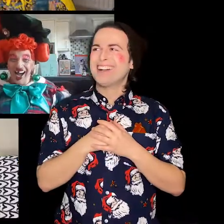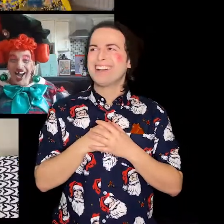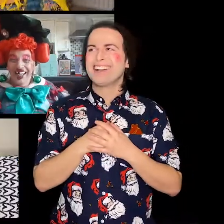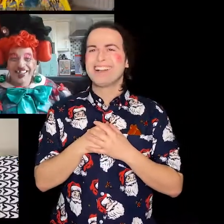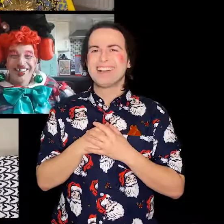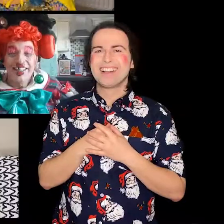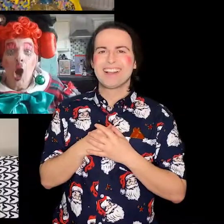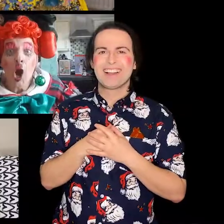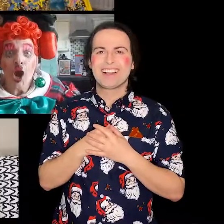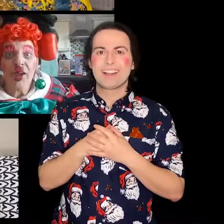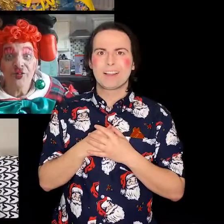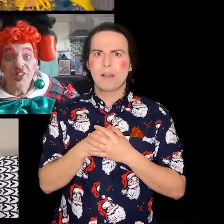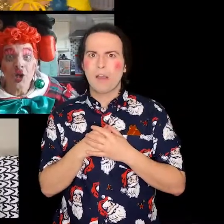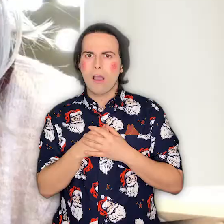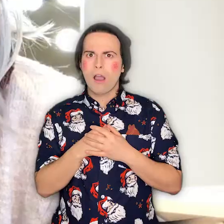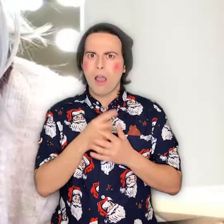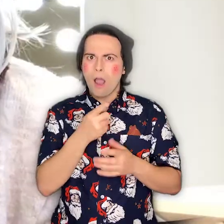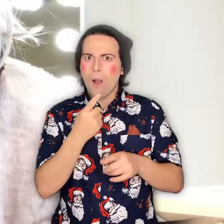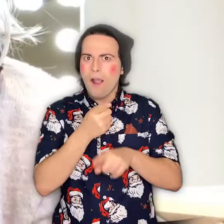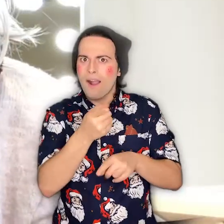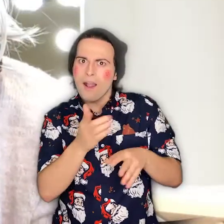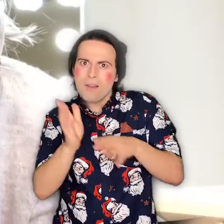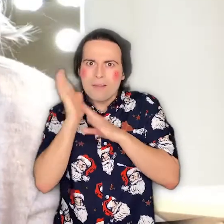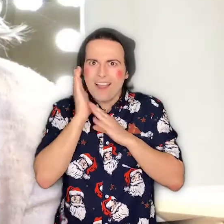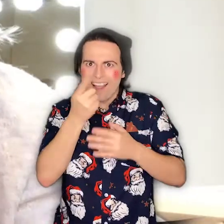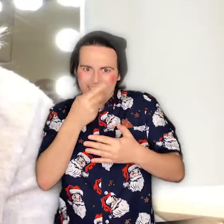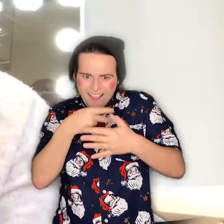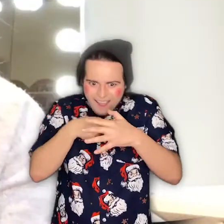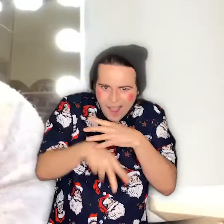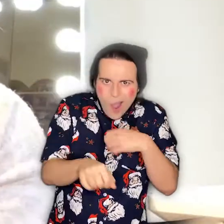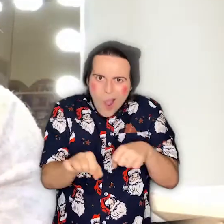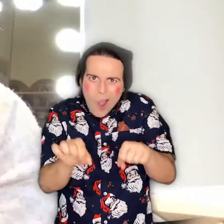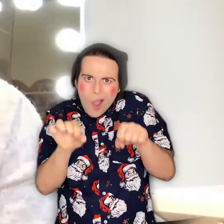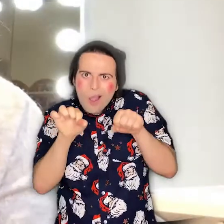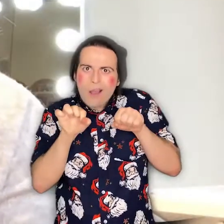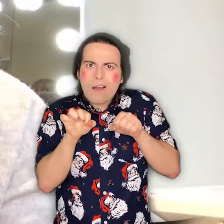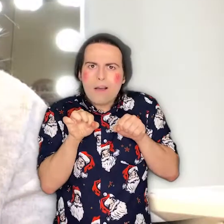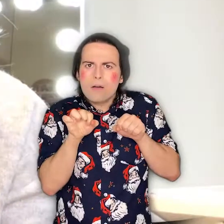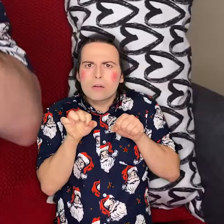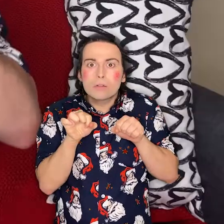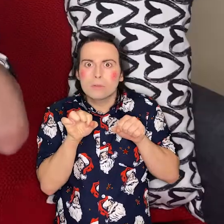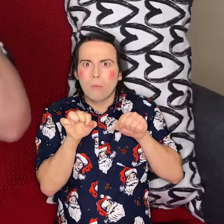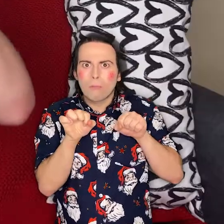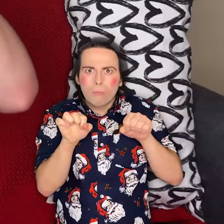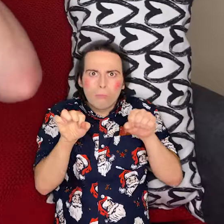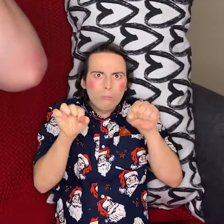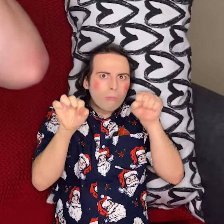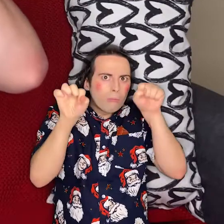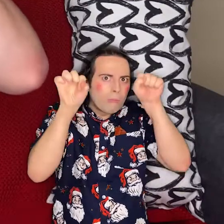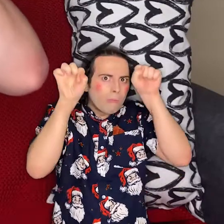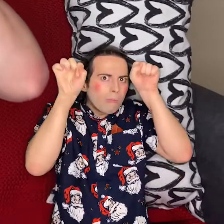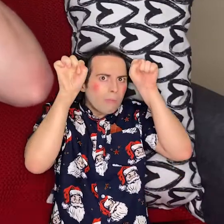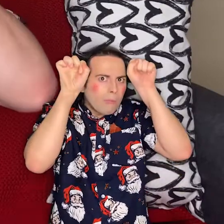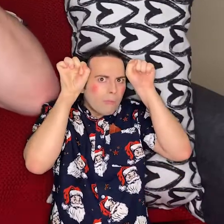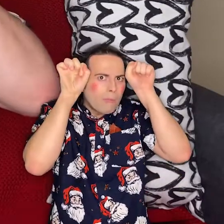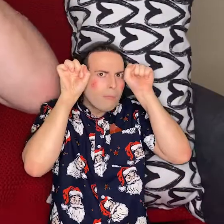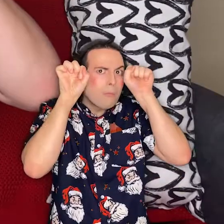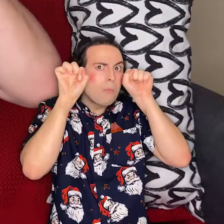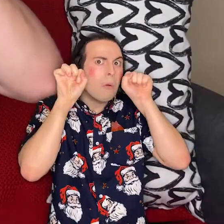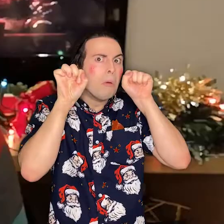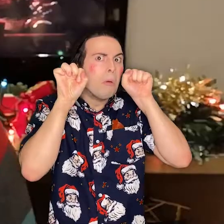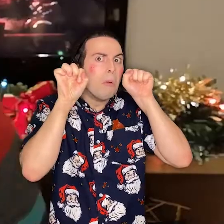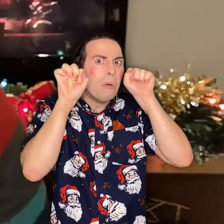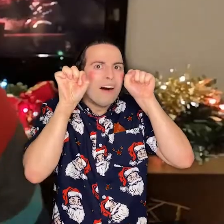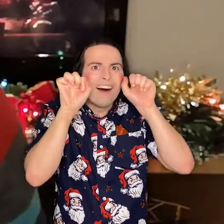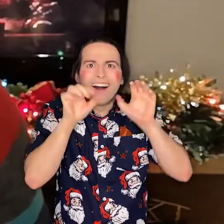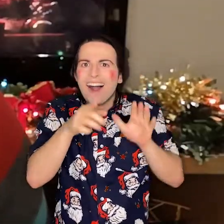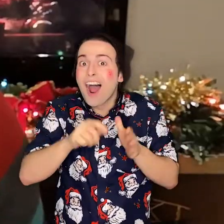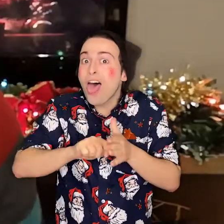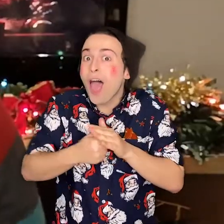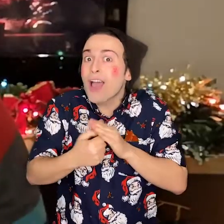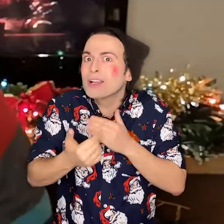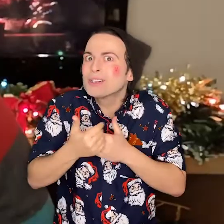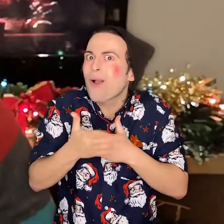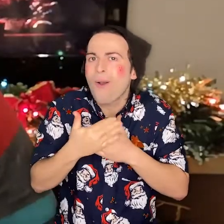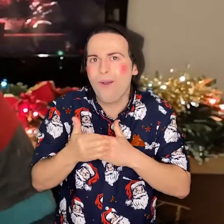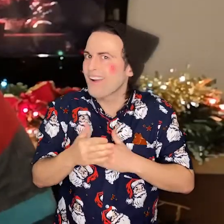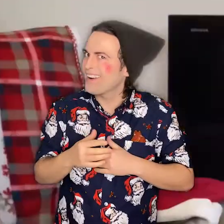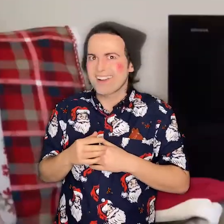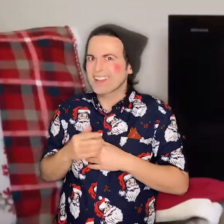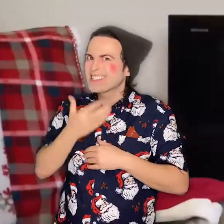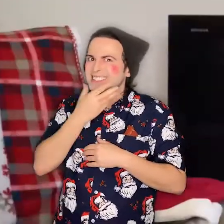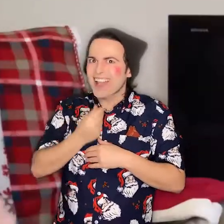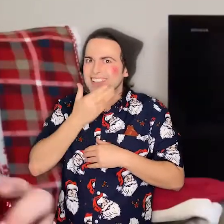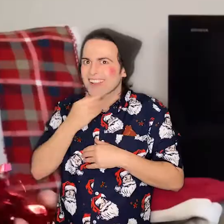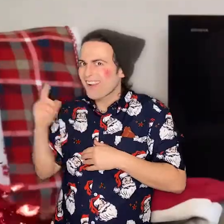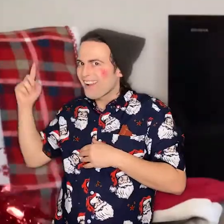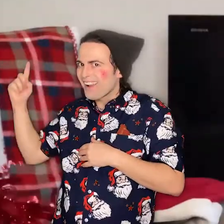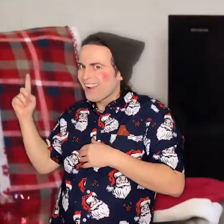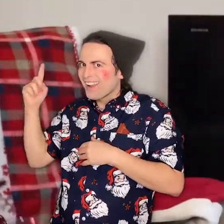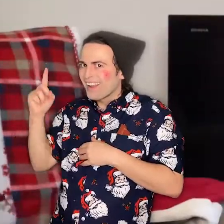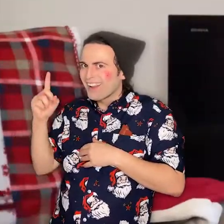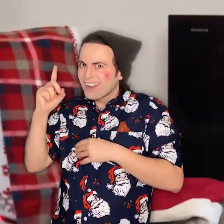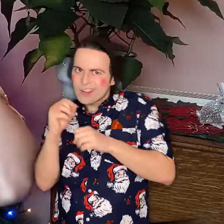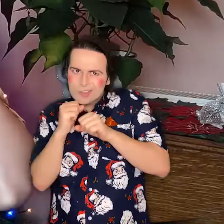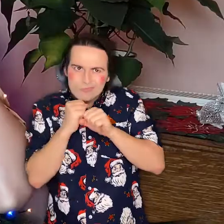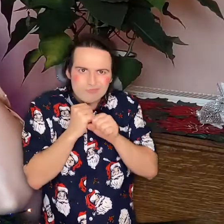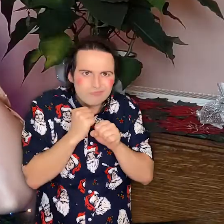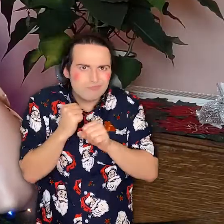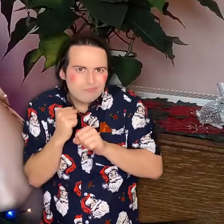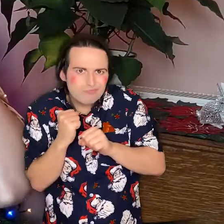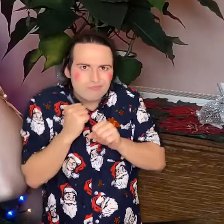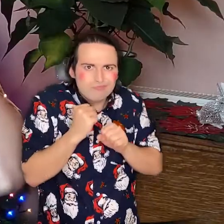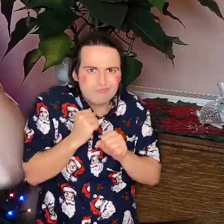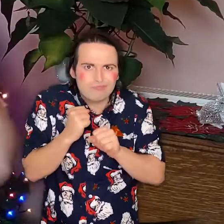When you jump into your bed, quickly cover up your head. Don't you lock the door you know that sweet Santa Clause is on the way!